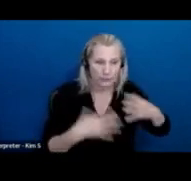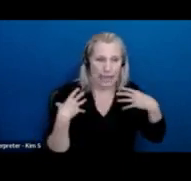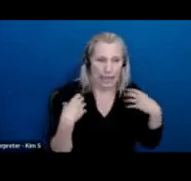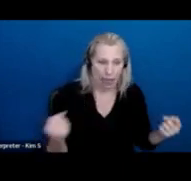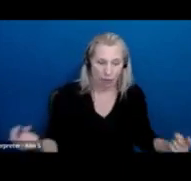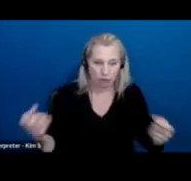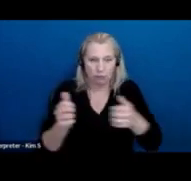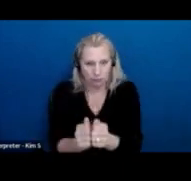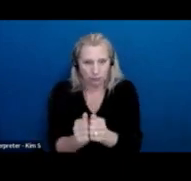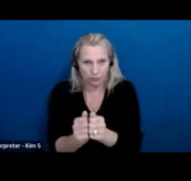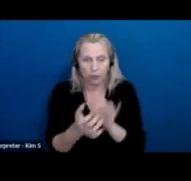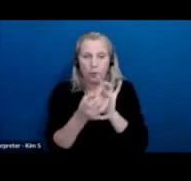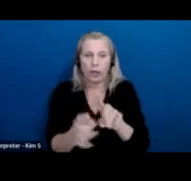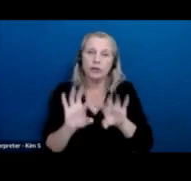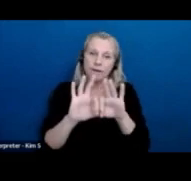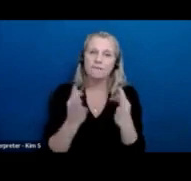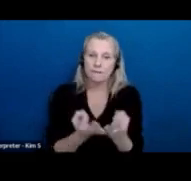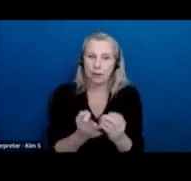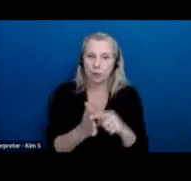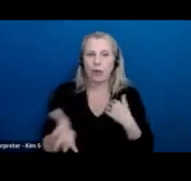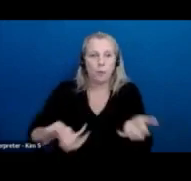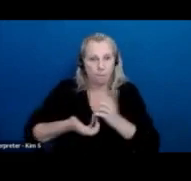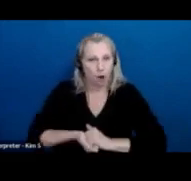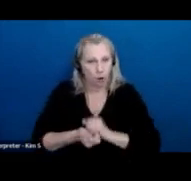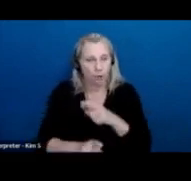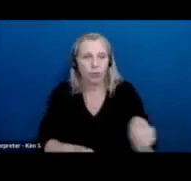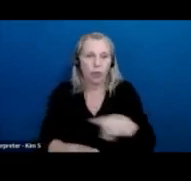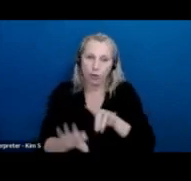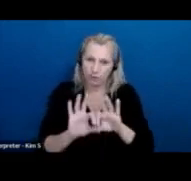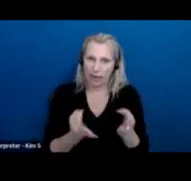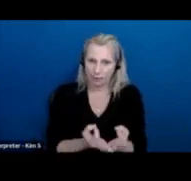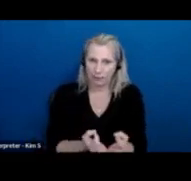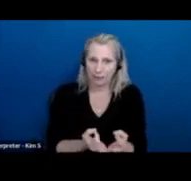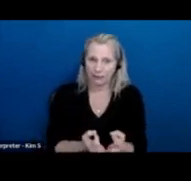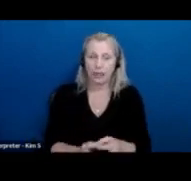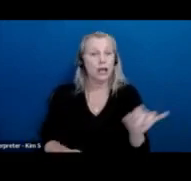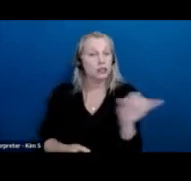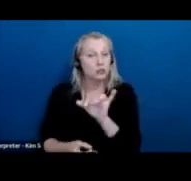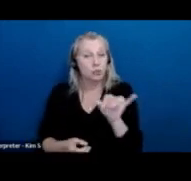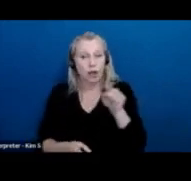it relates to the families that we're partnering with, as well as the family's belief systems